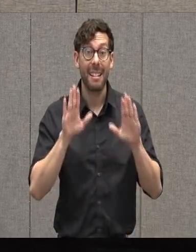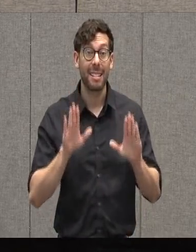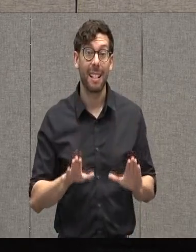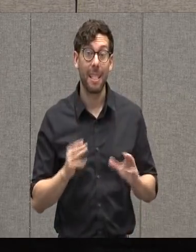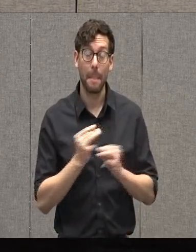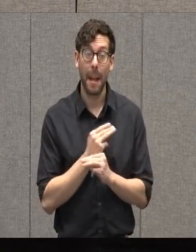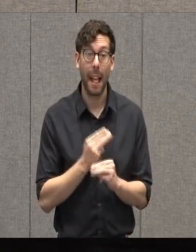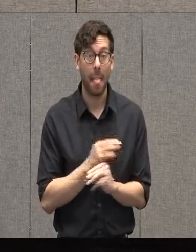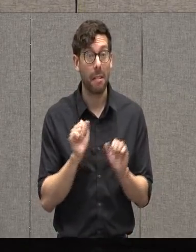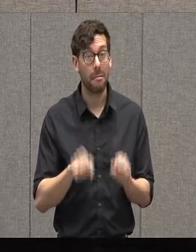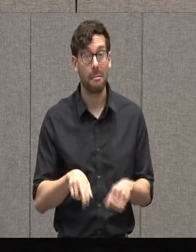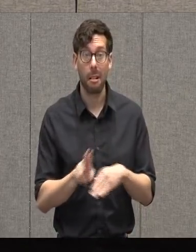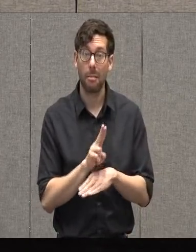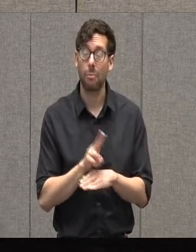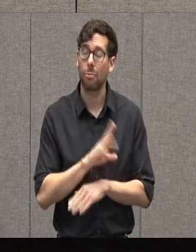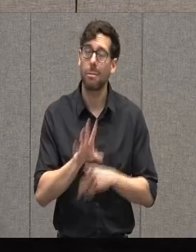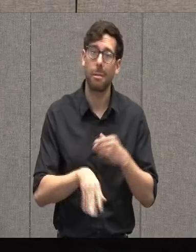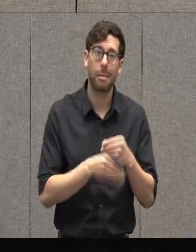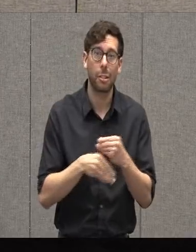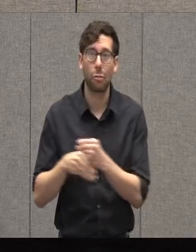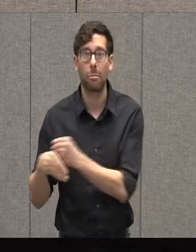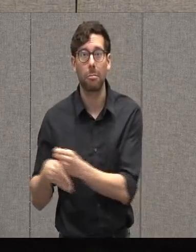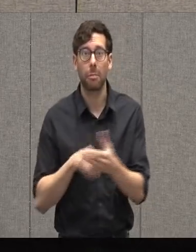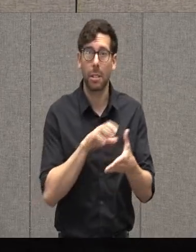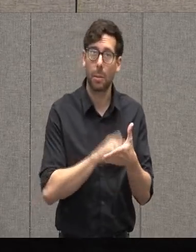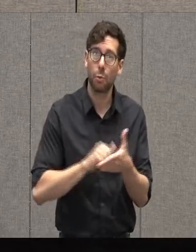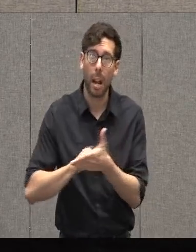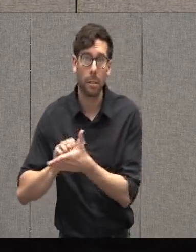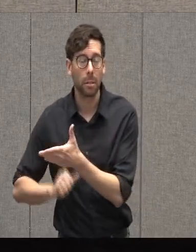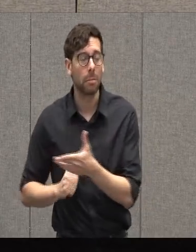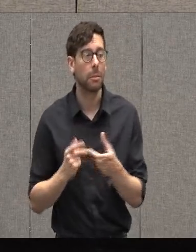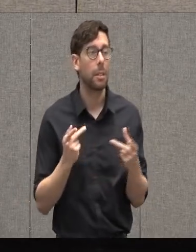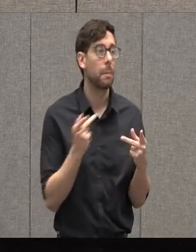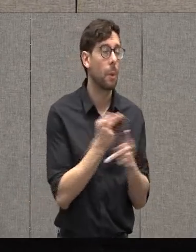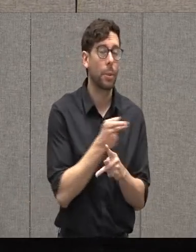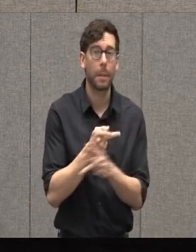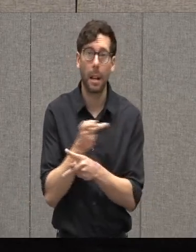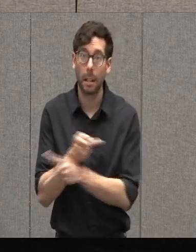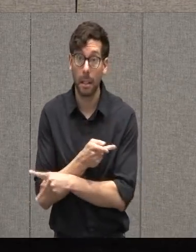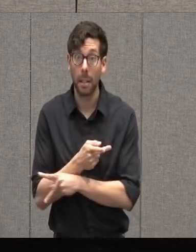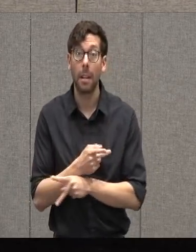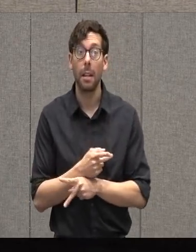subtraction, multiplication, but today, we'll start with addition.